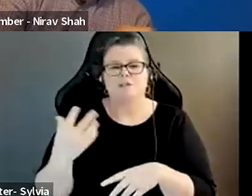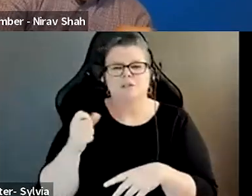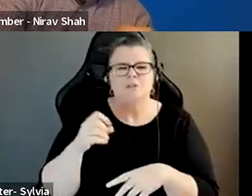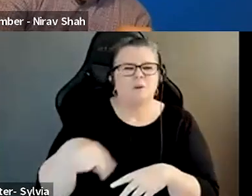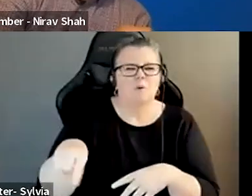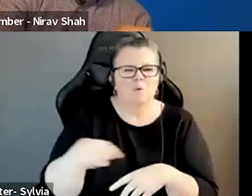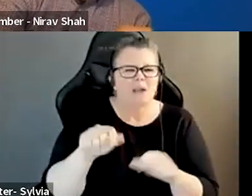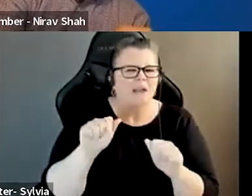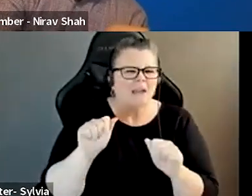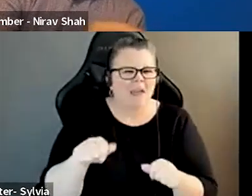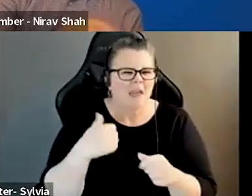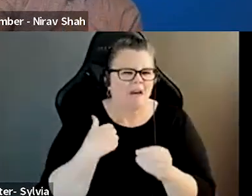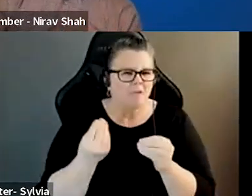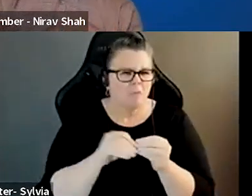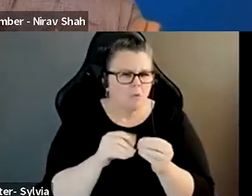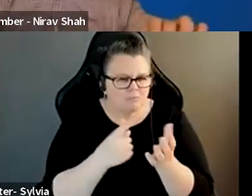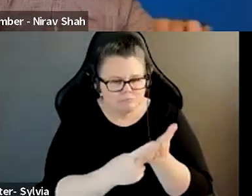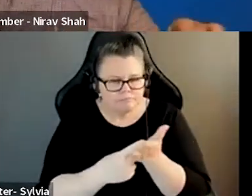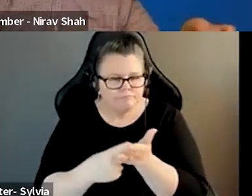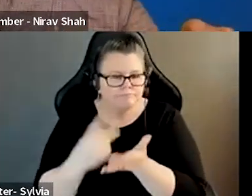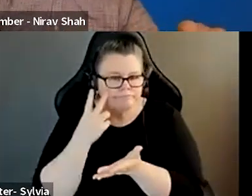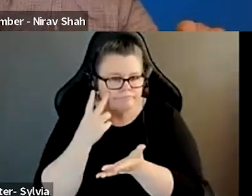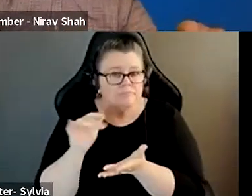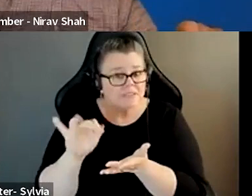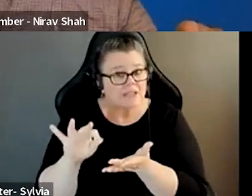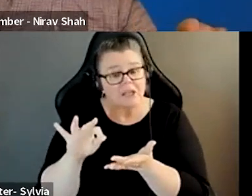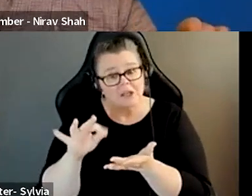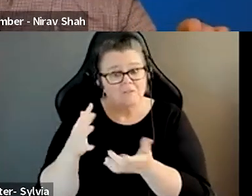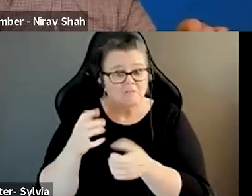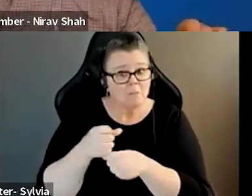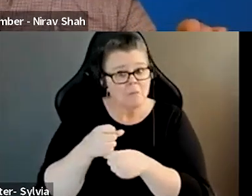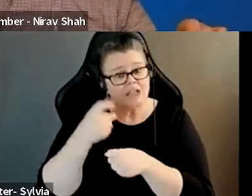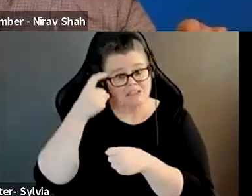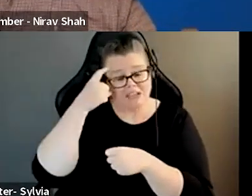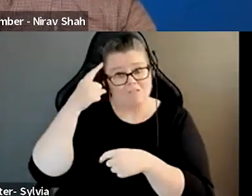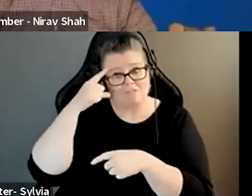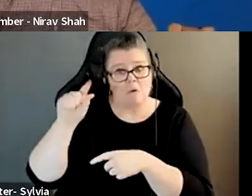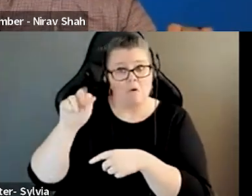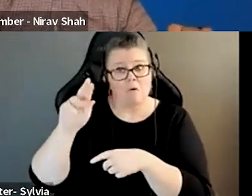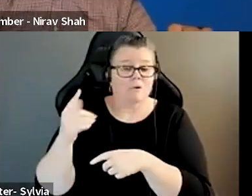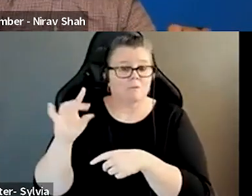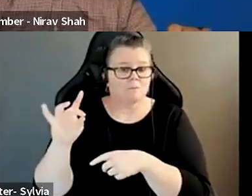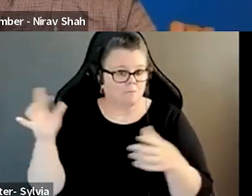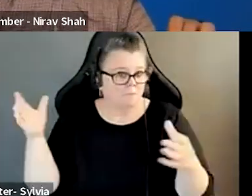or not it would make sense to consider that on August 8th. But August 8th, travel arrangements in time